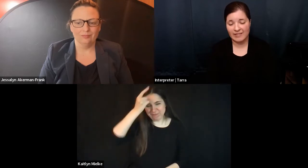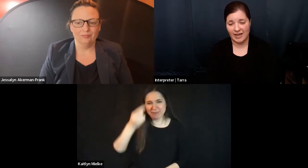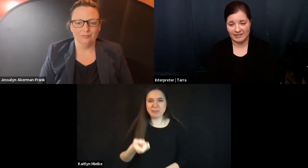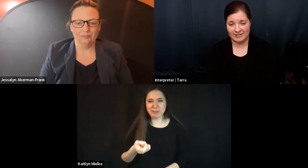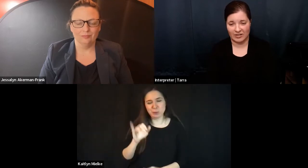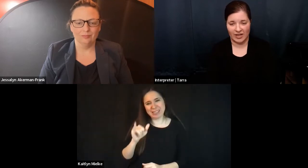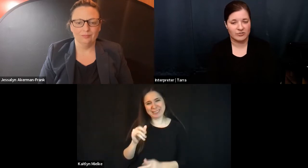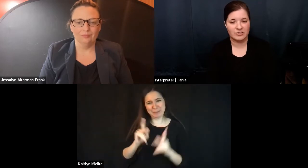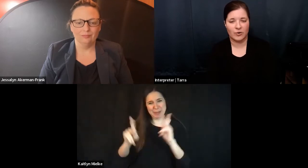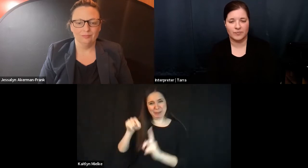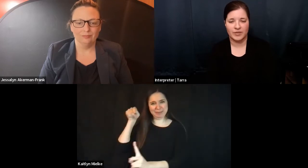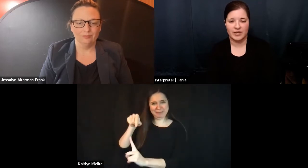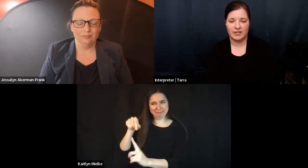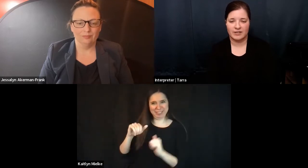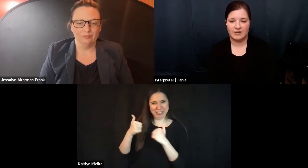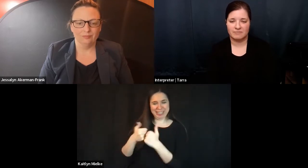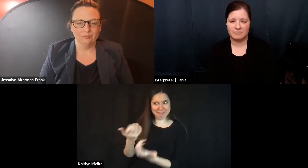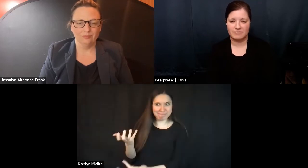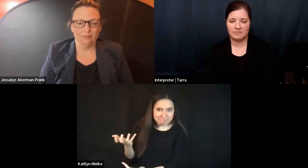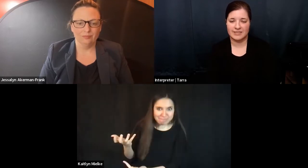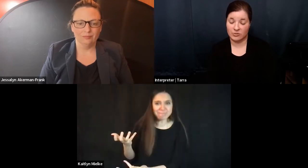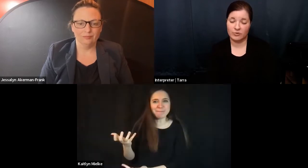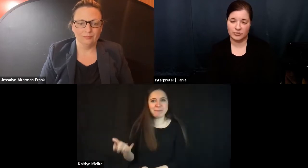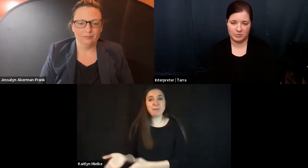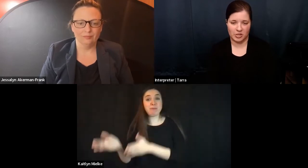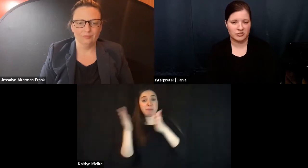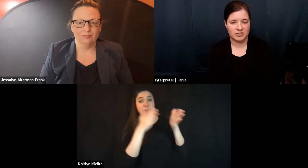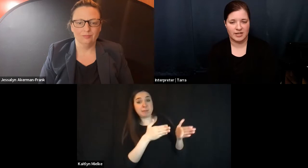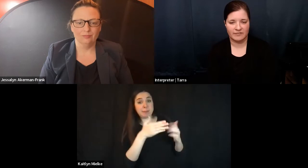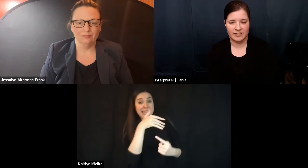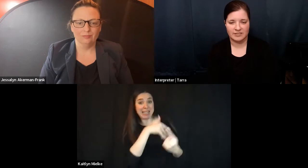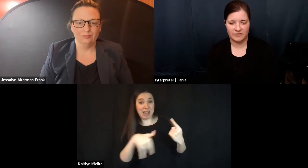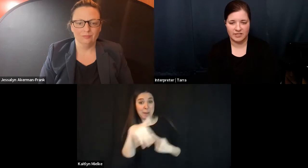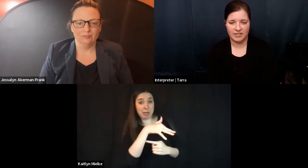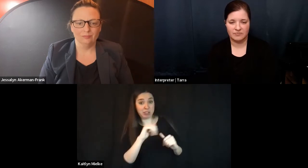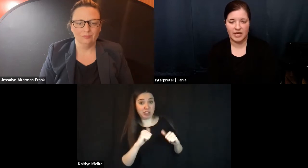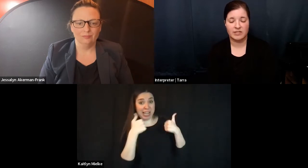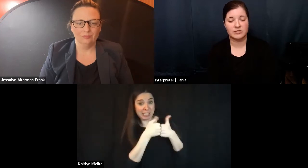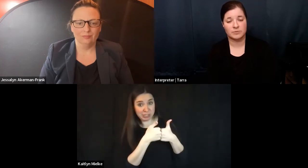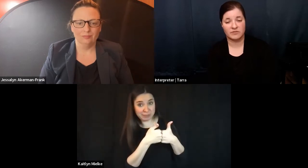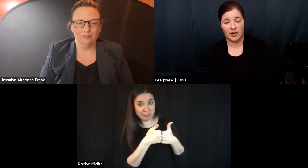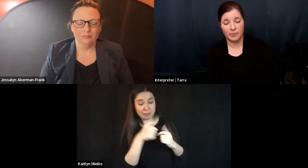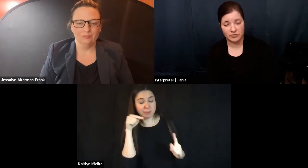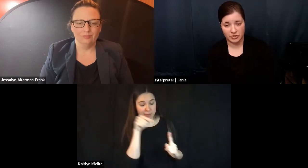But if you've never started, you don't know what you're missing, then that's a bit easier. And I didn't understand that until now.